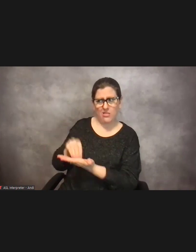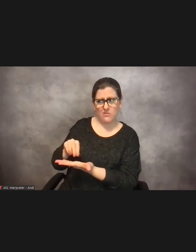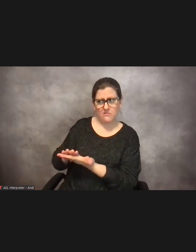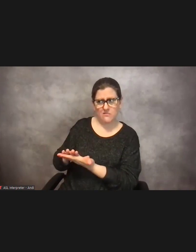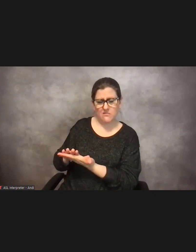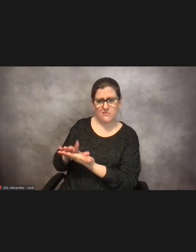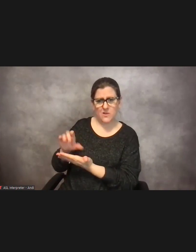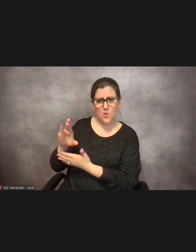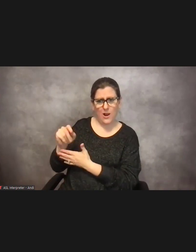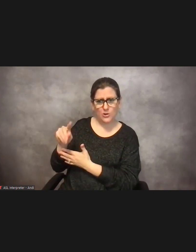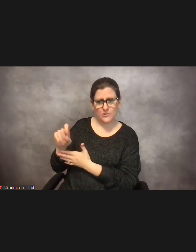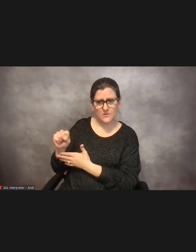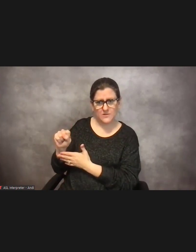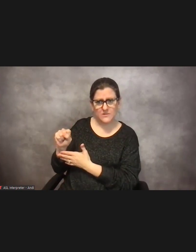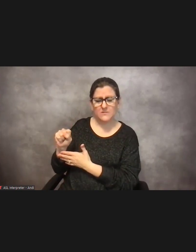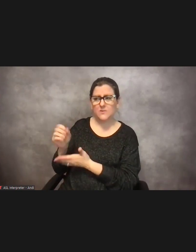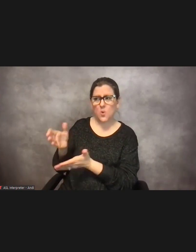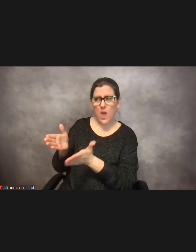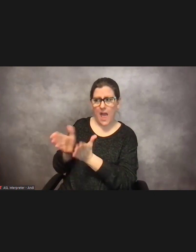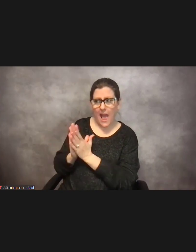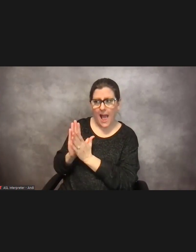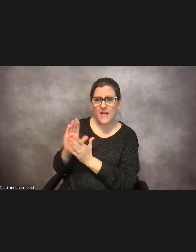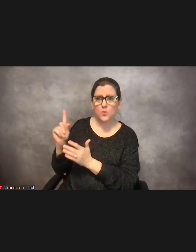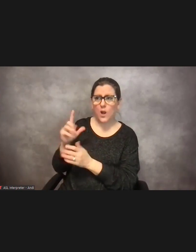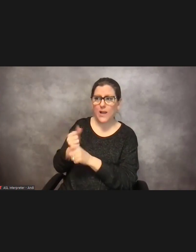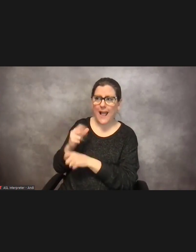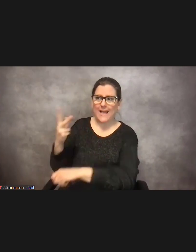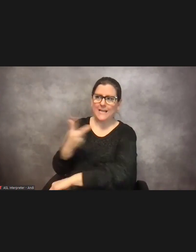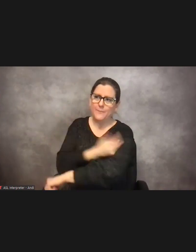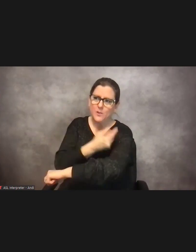So, you would ask for that from a child, where you would get, like,